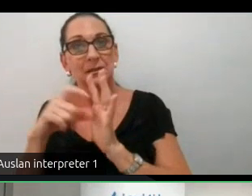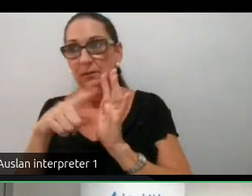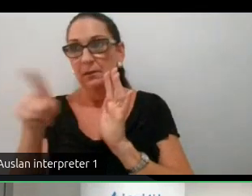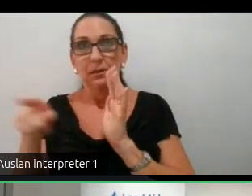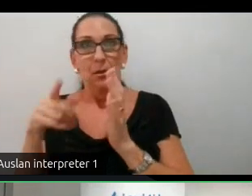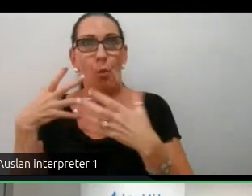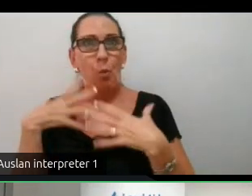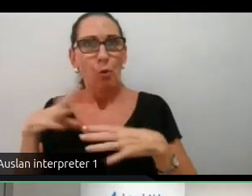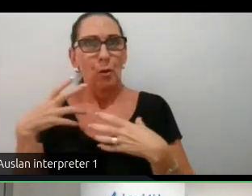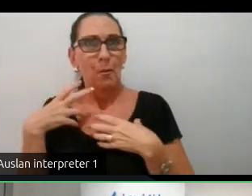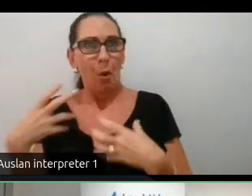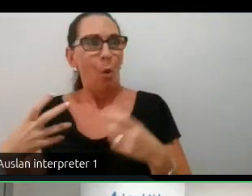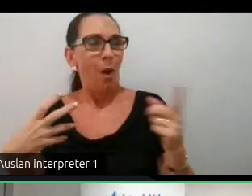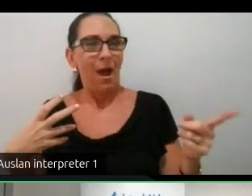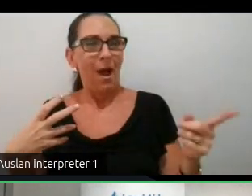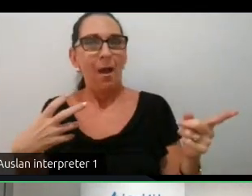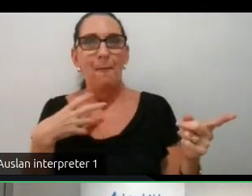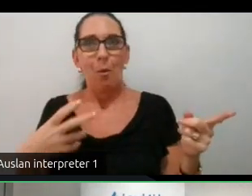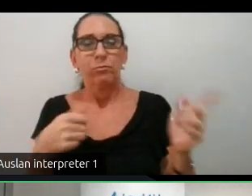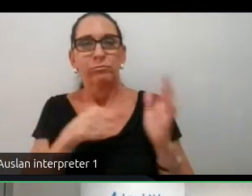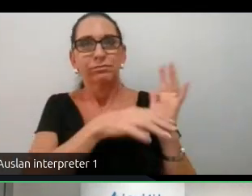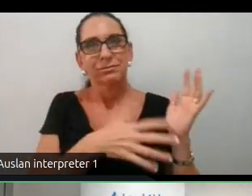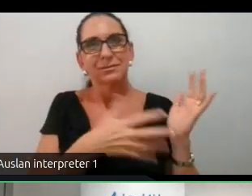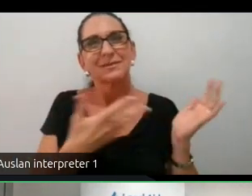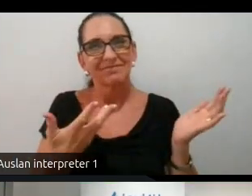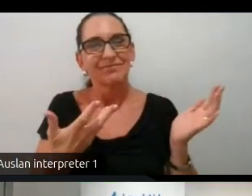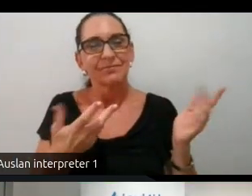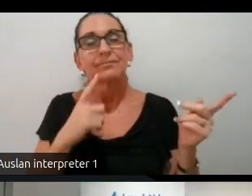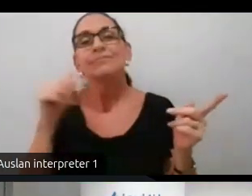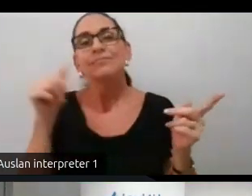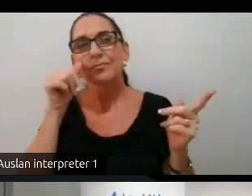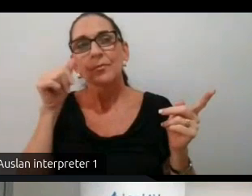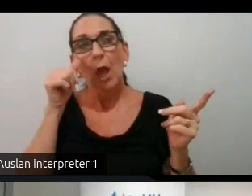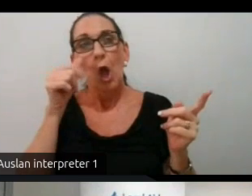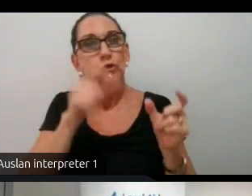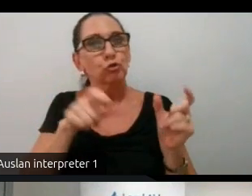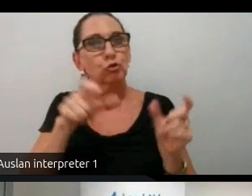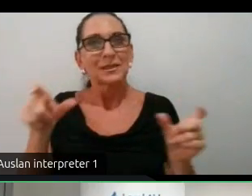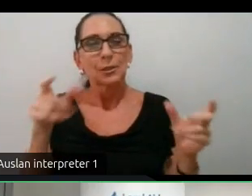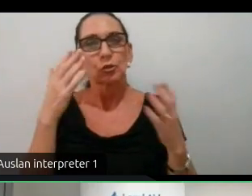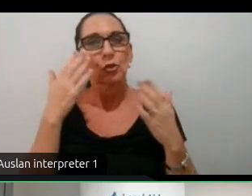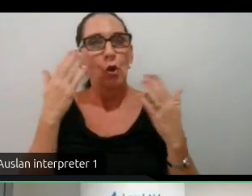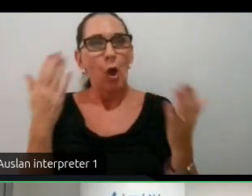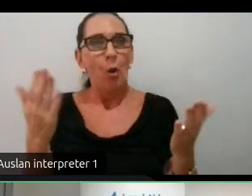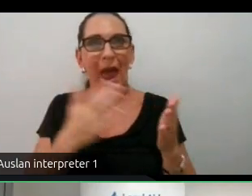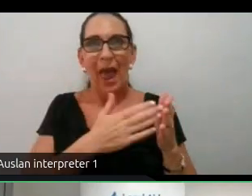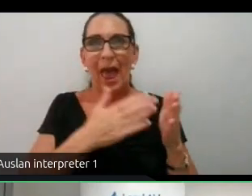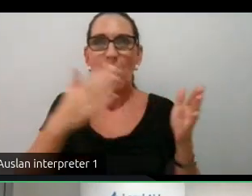demand, higher cost. I think what makes it really more difficult for consumers is not knowing how